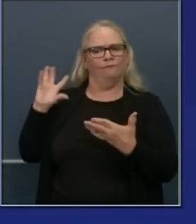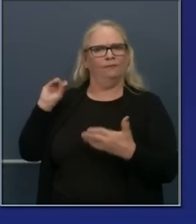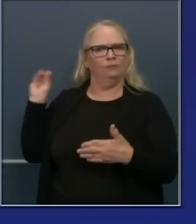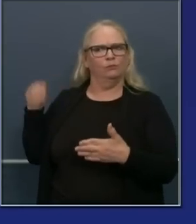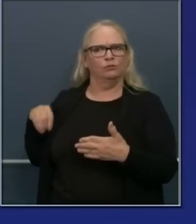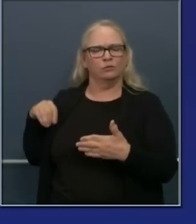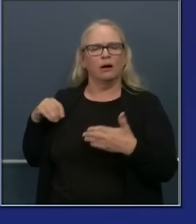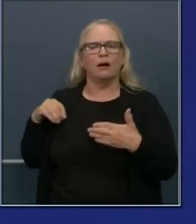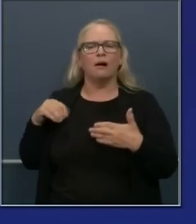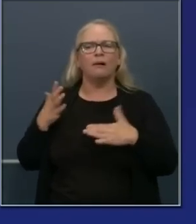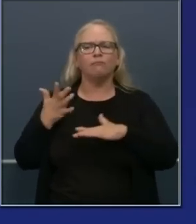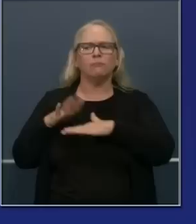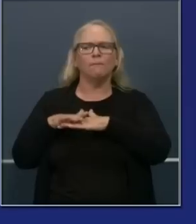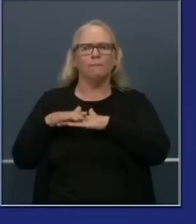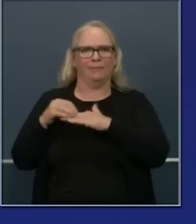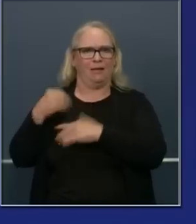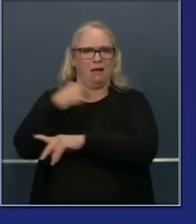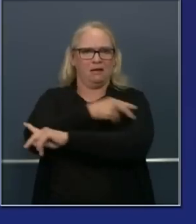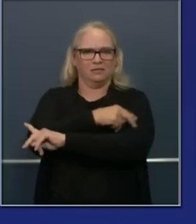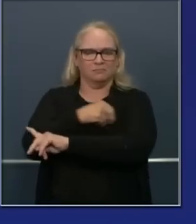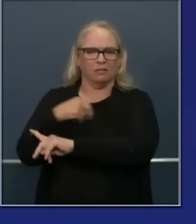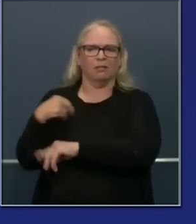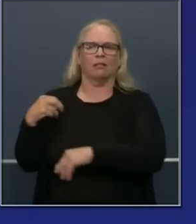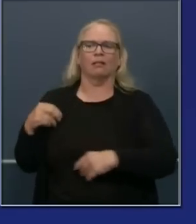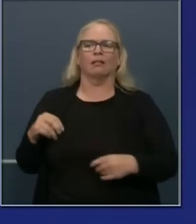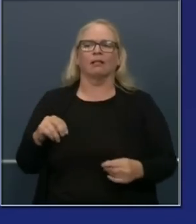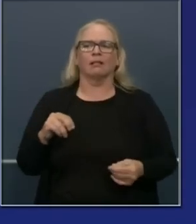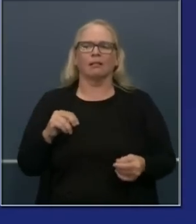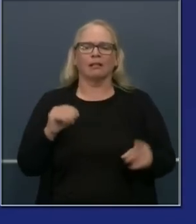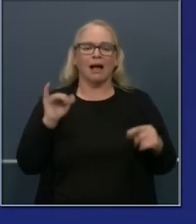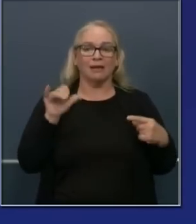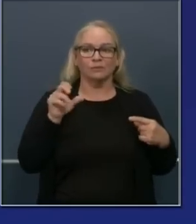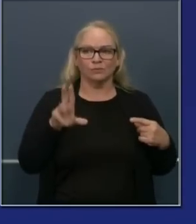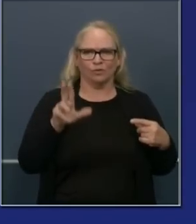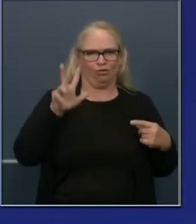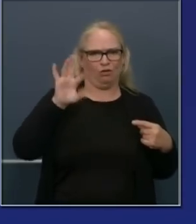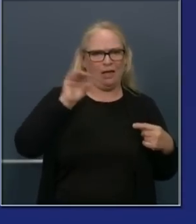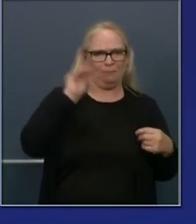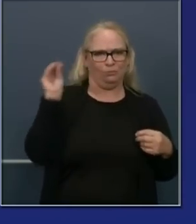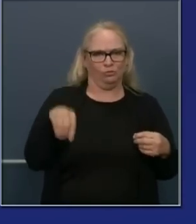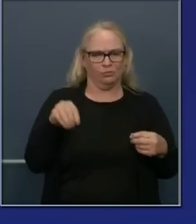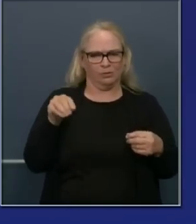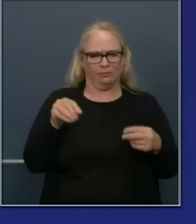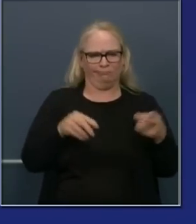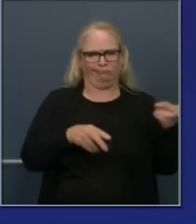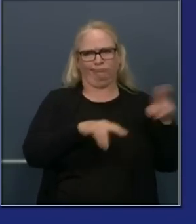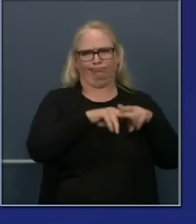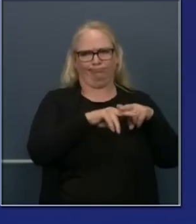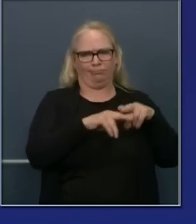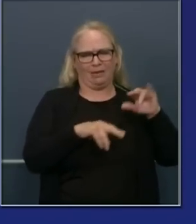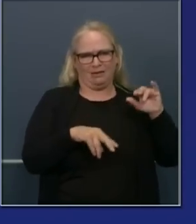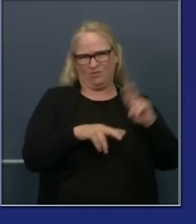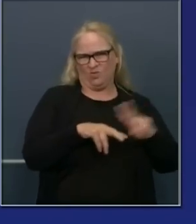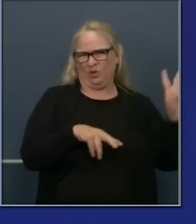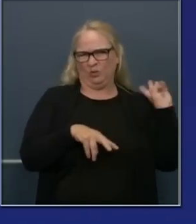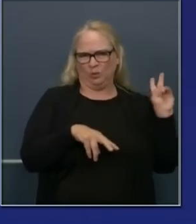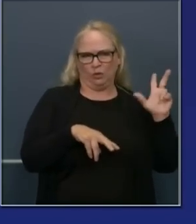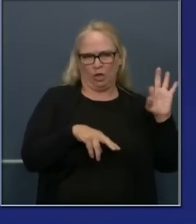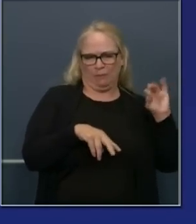ICU ADMISSION INCREASES AS WELL. TWO WEEKS AGO, WE HAD